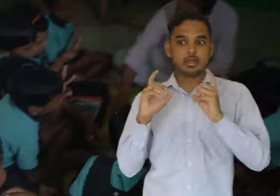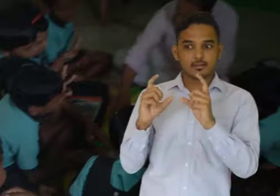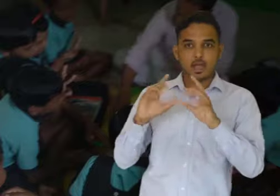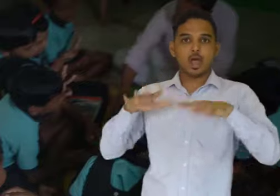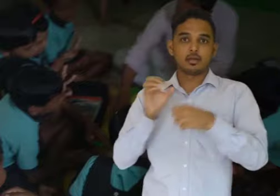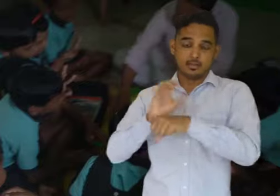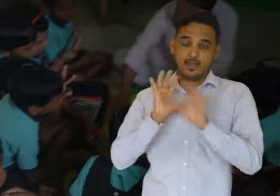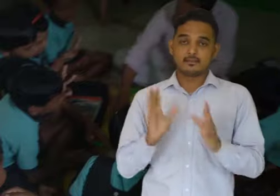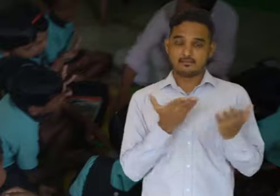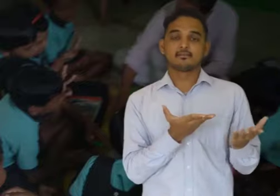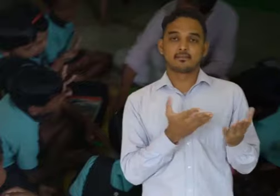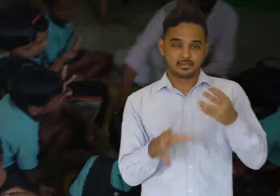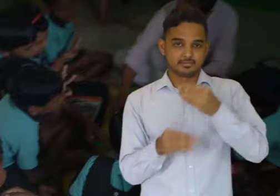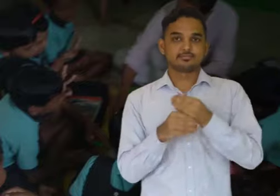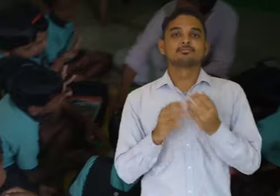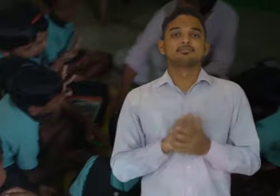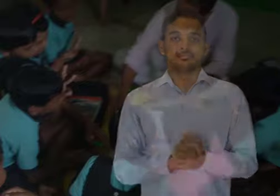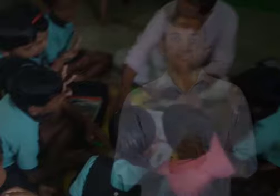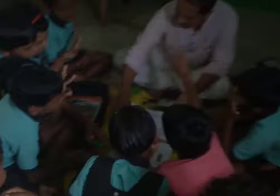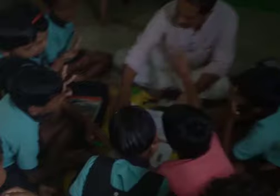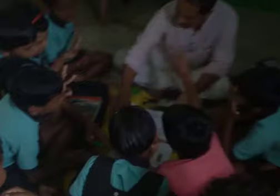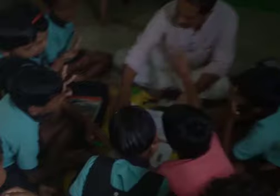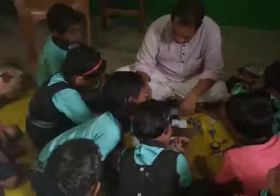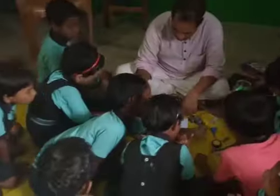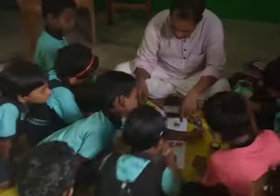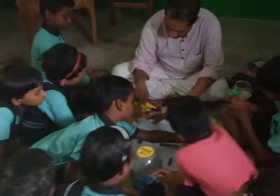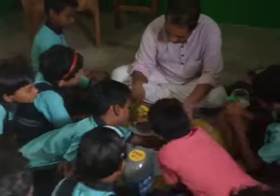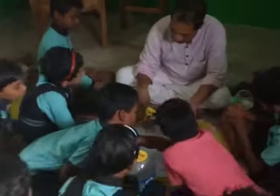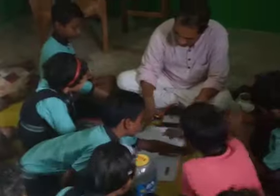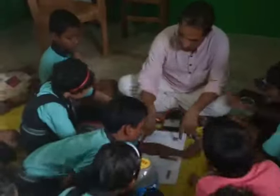helps them form their own logic about these phenomena